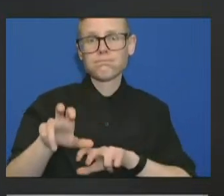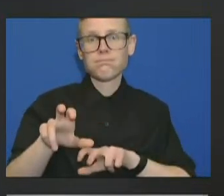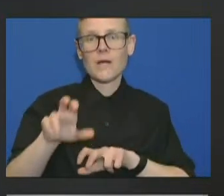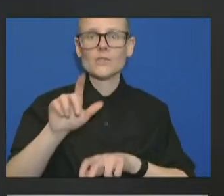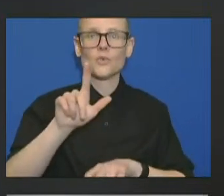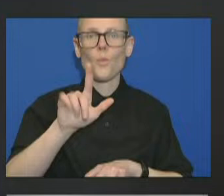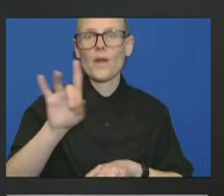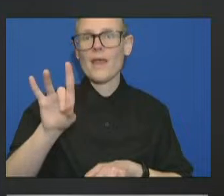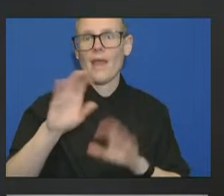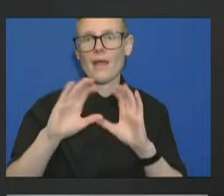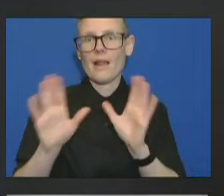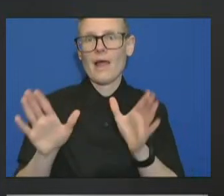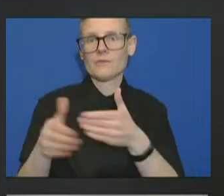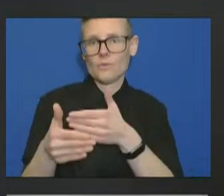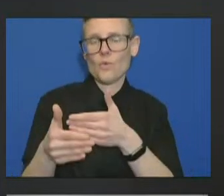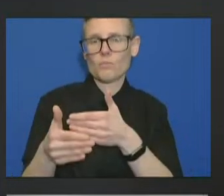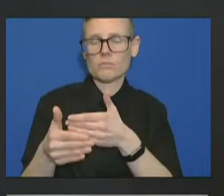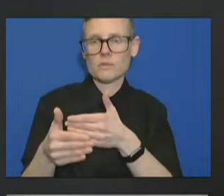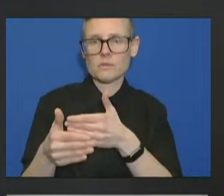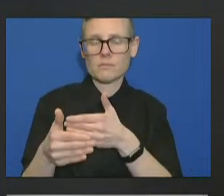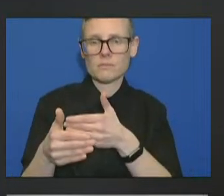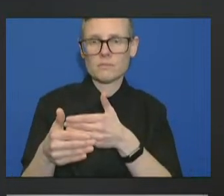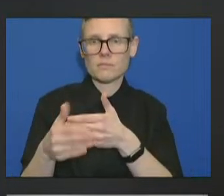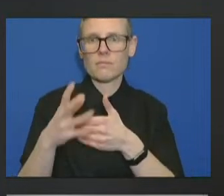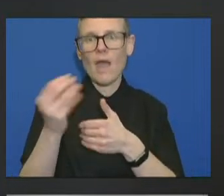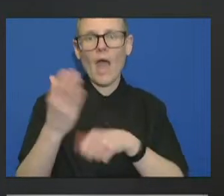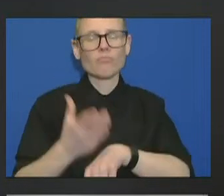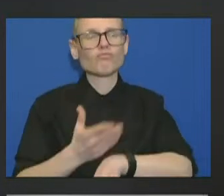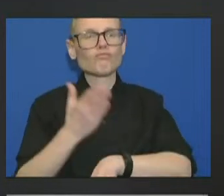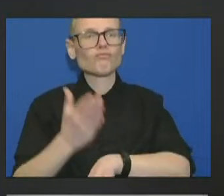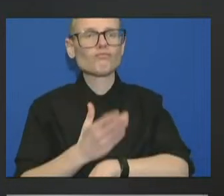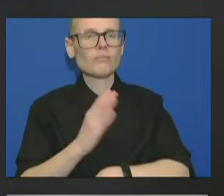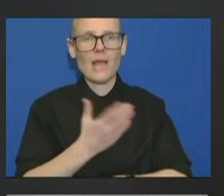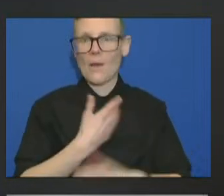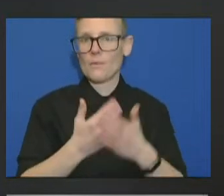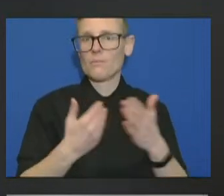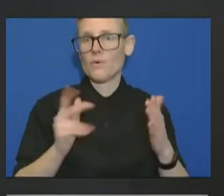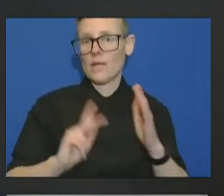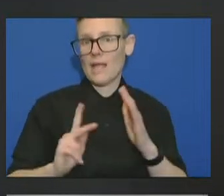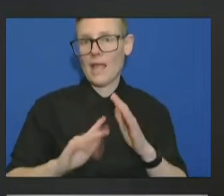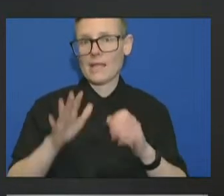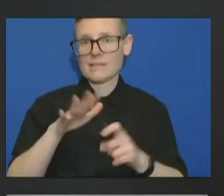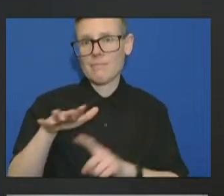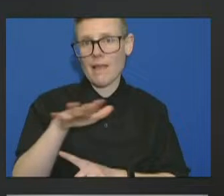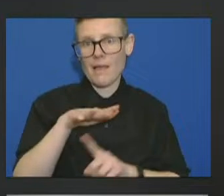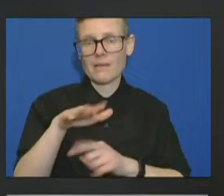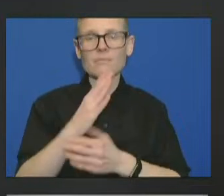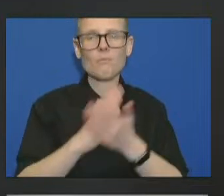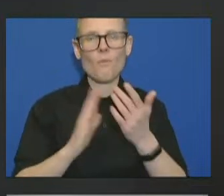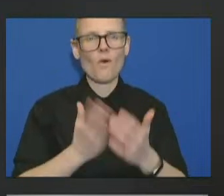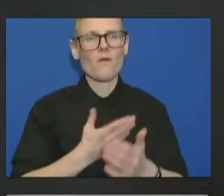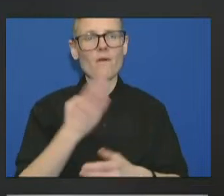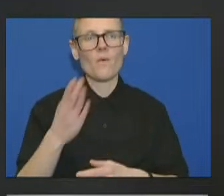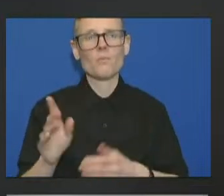ready. So making an investment